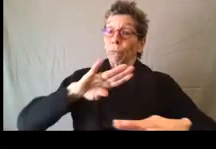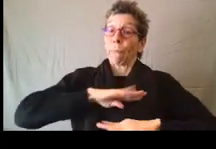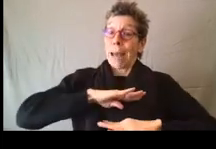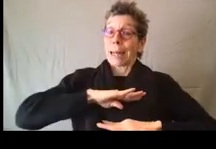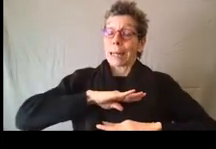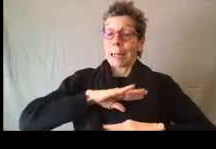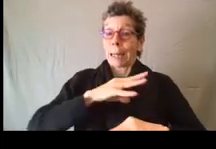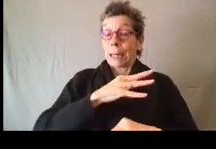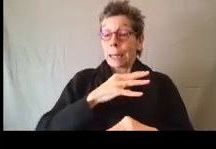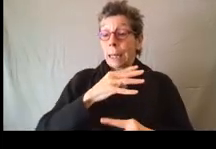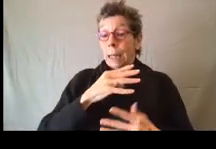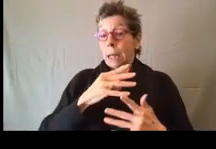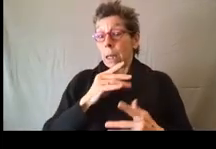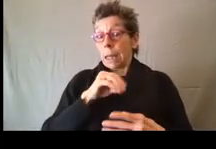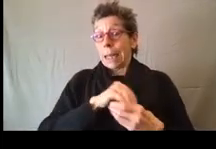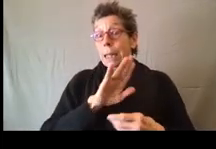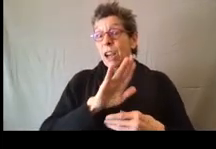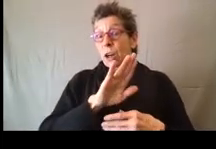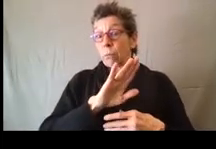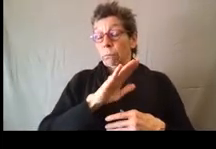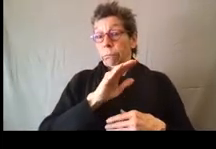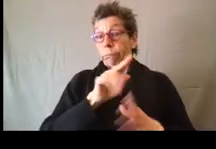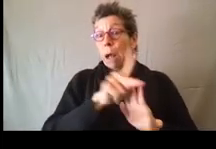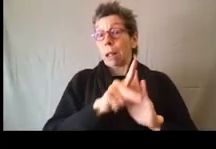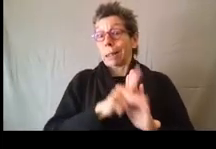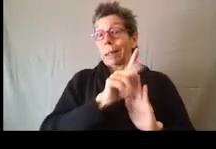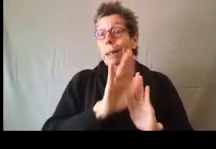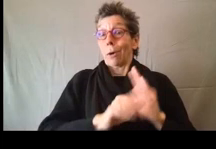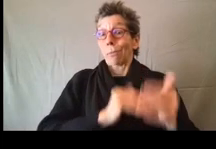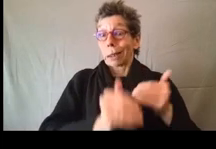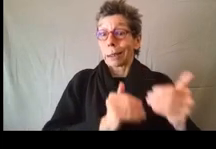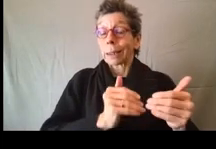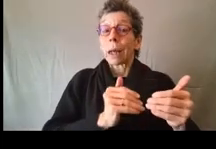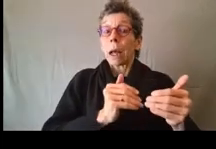well by an institution once they have gone through the training and they understand the